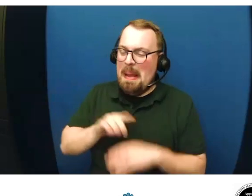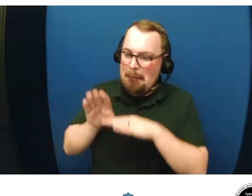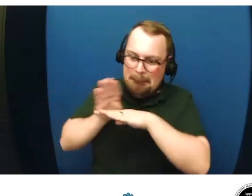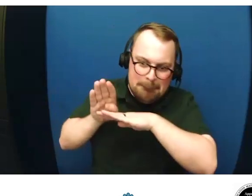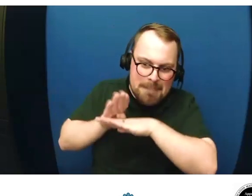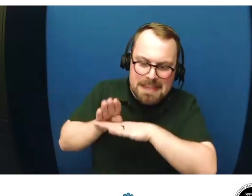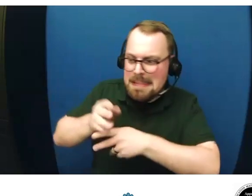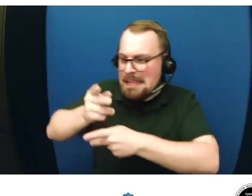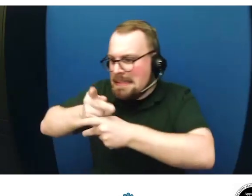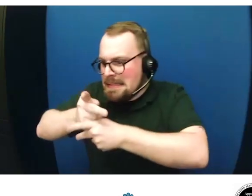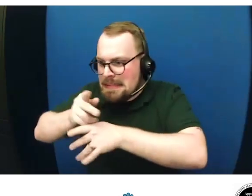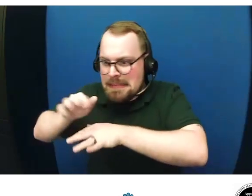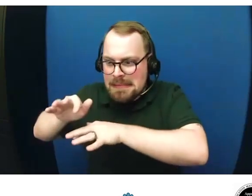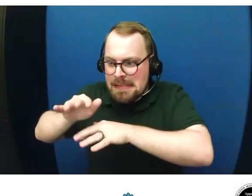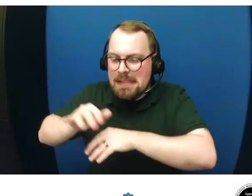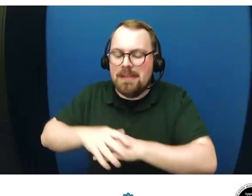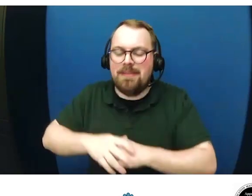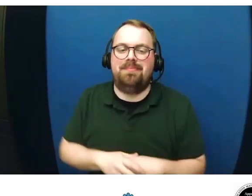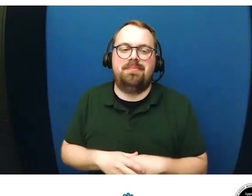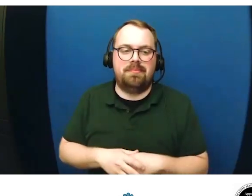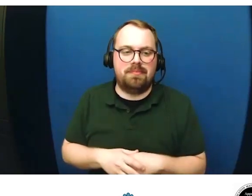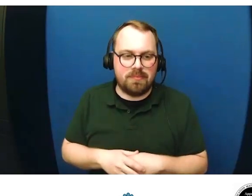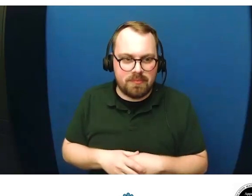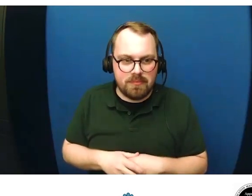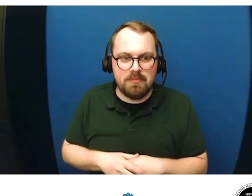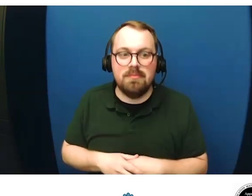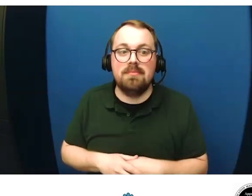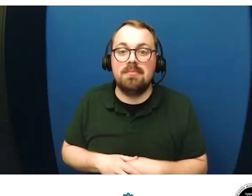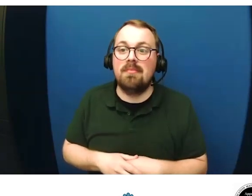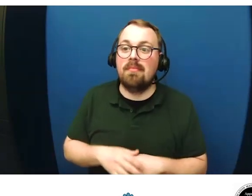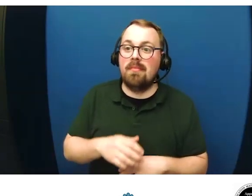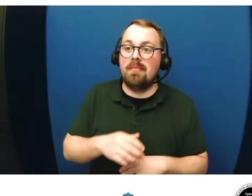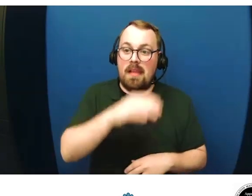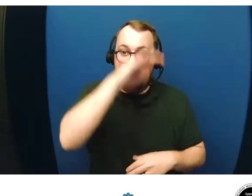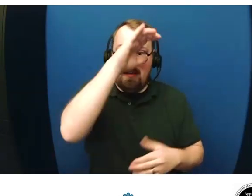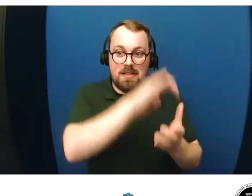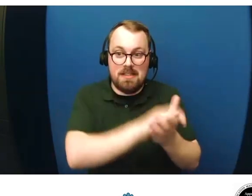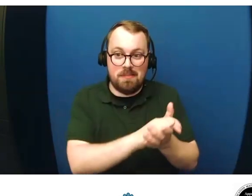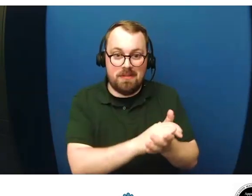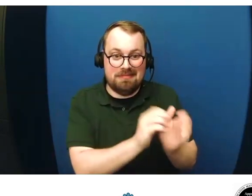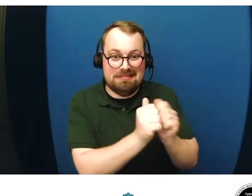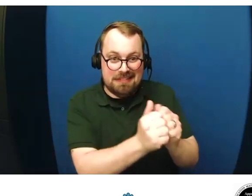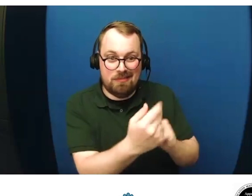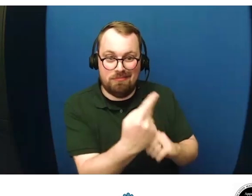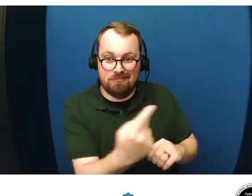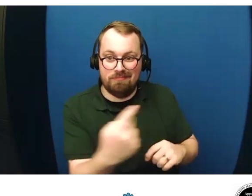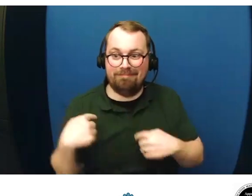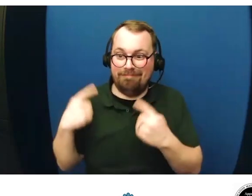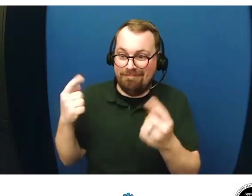around here. And been married to my husband for a little over ten years.